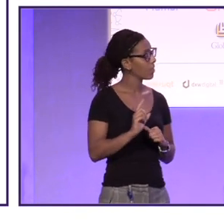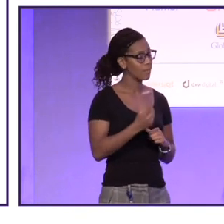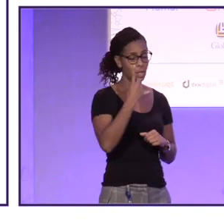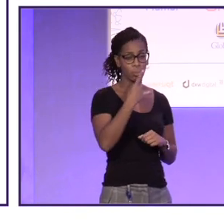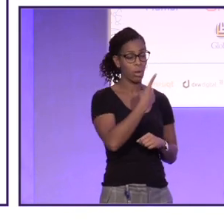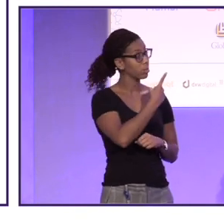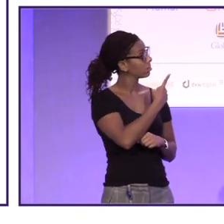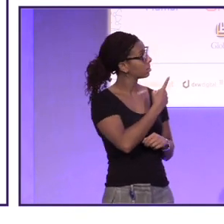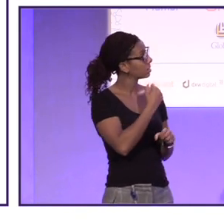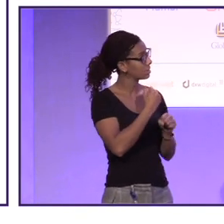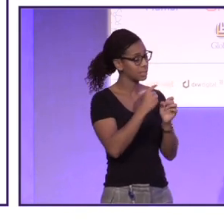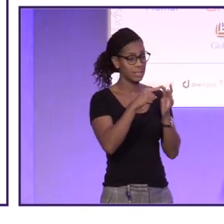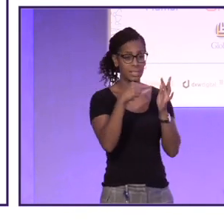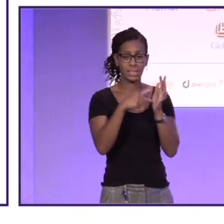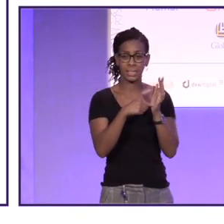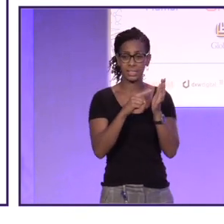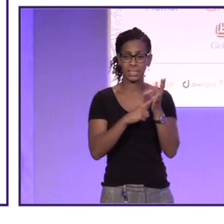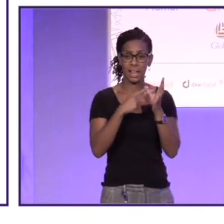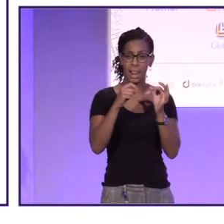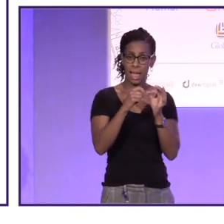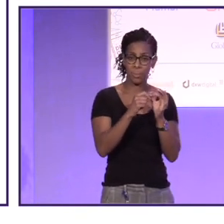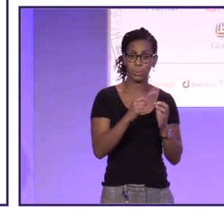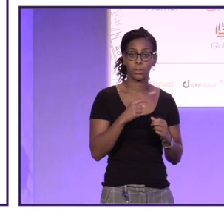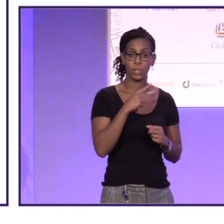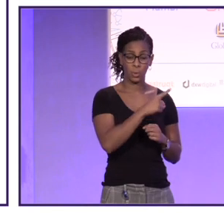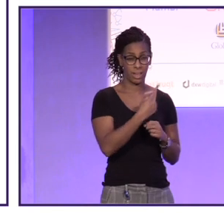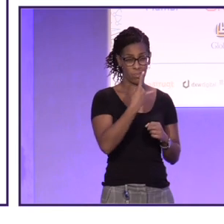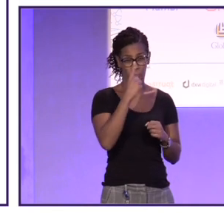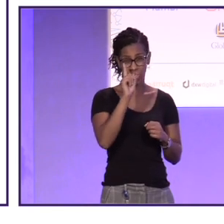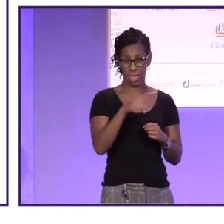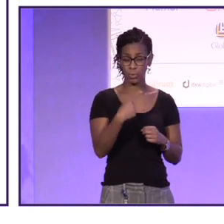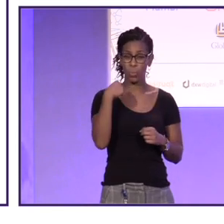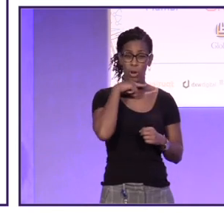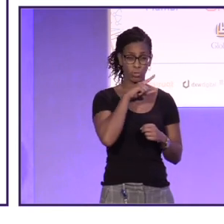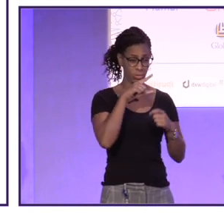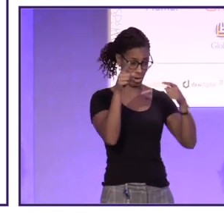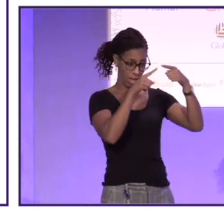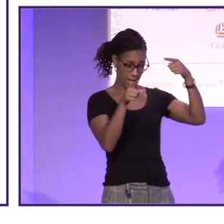It deploys itself in 1,100 lines of actually really nice YAML.